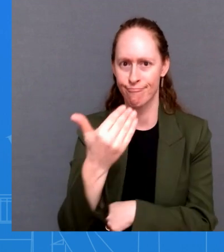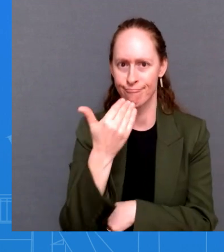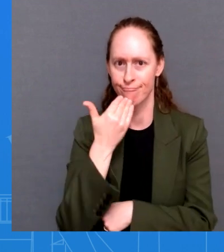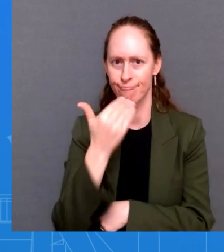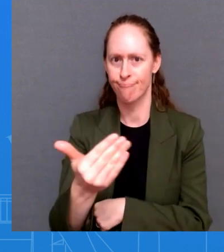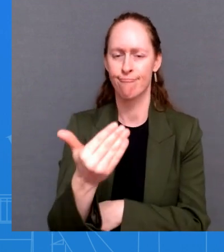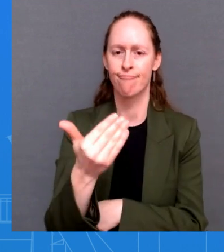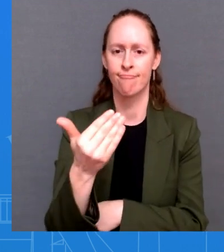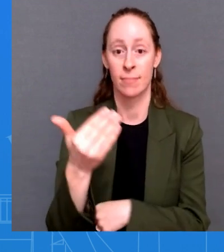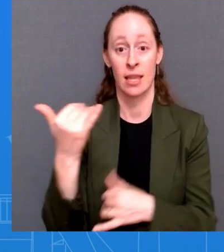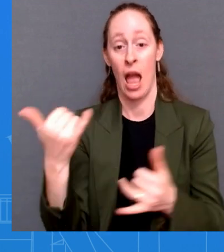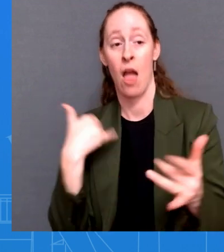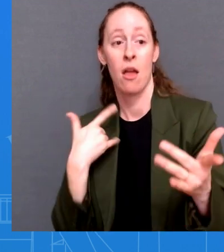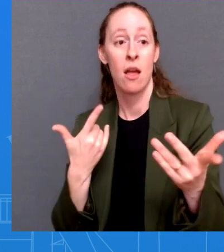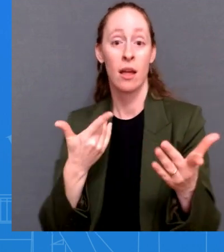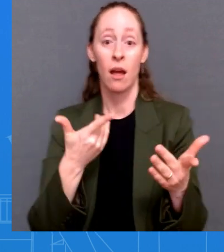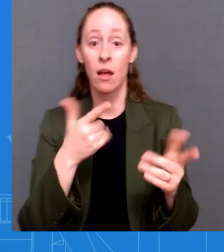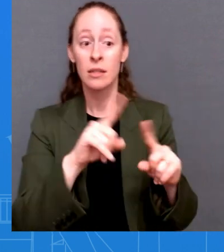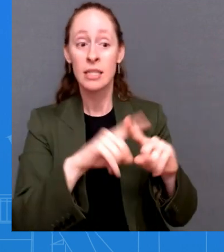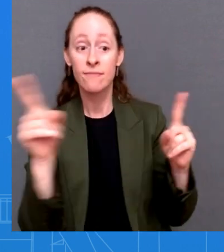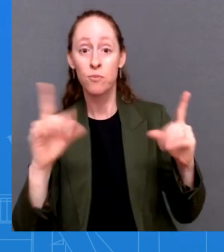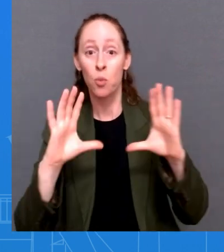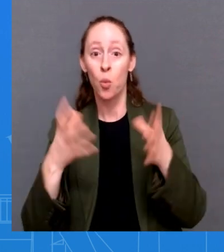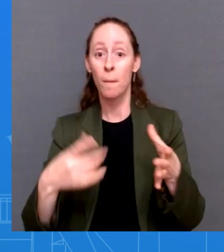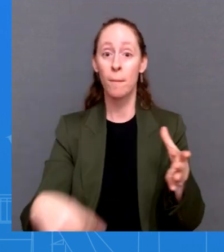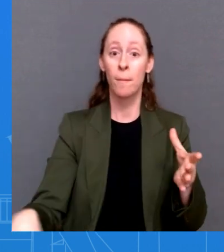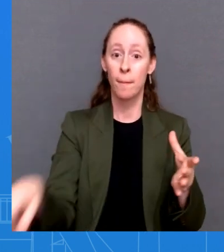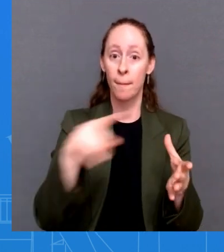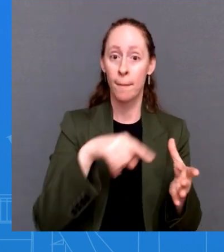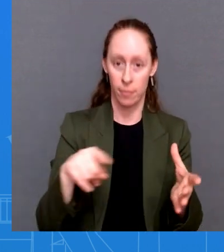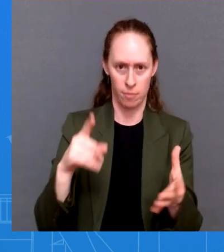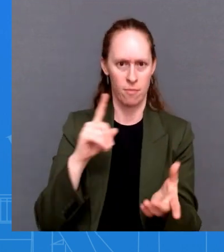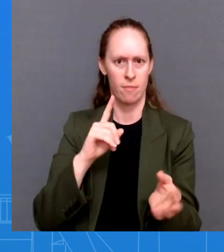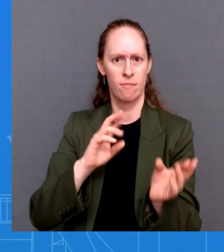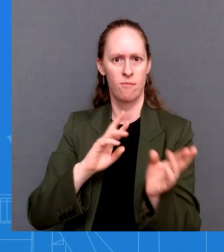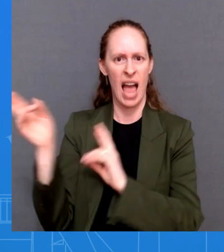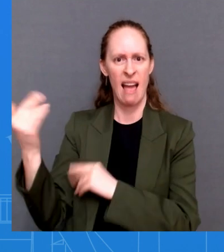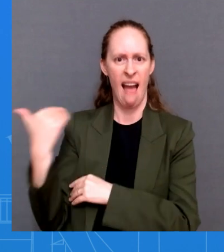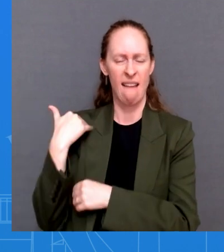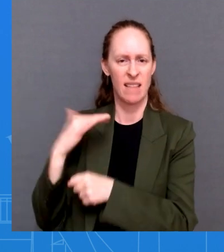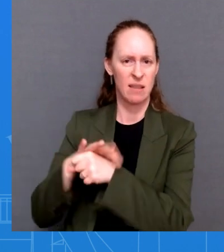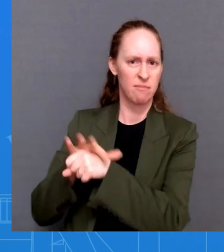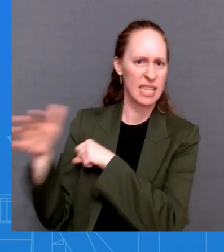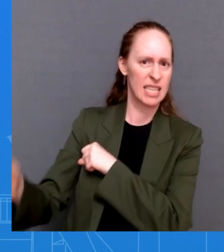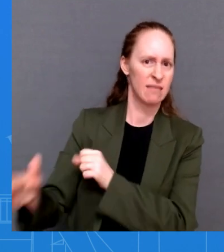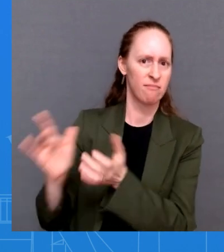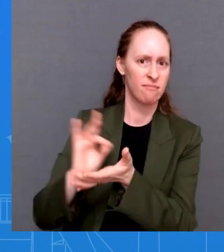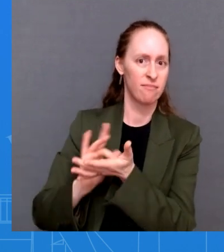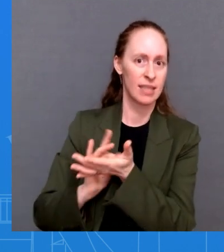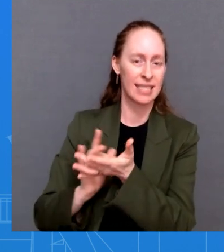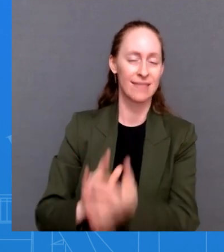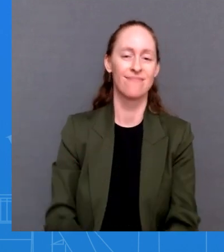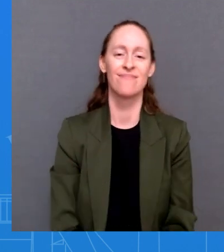using the intradermal administration method. Jurisdictions can administer up to 1.8 million doses of vaccine